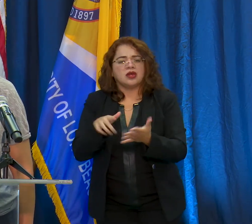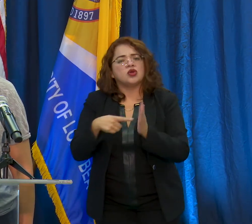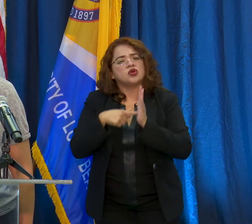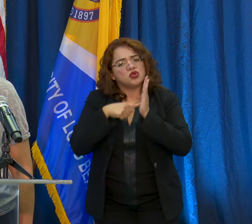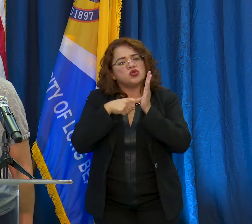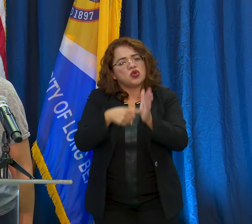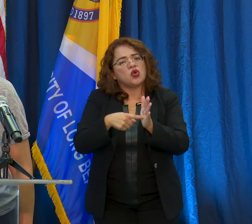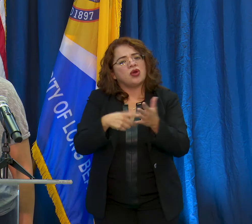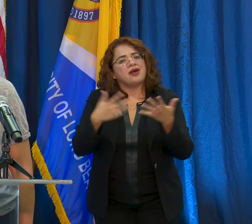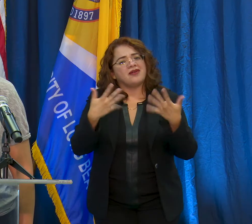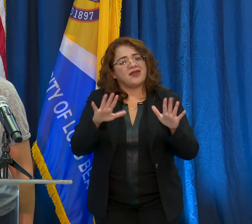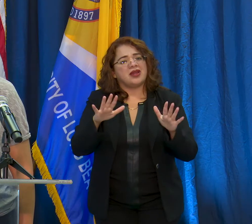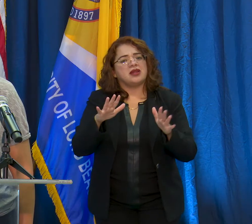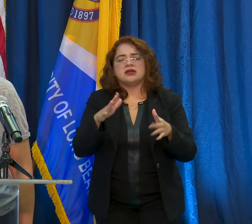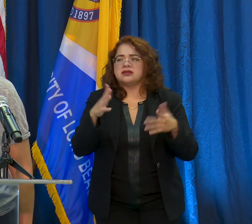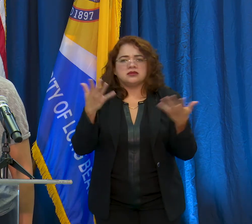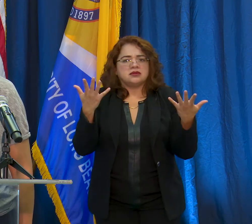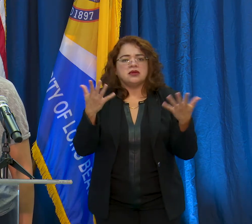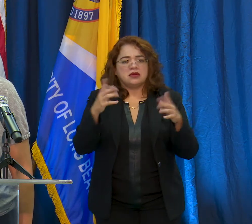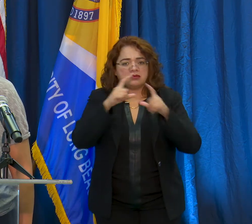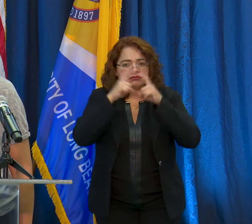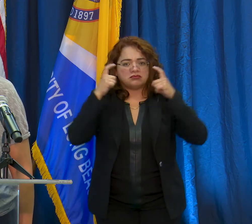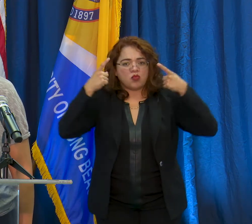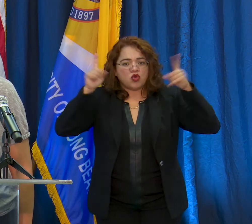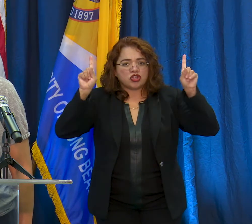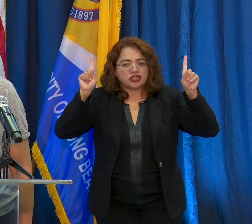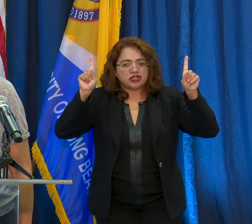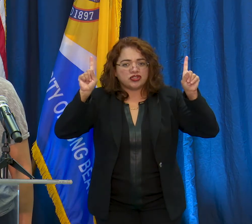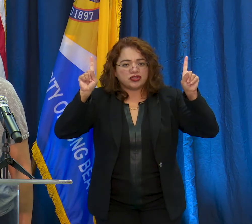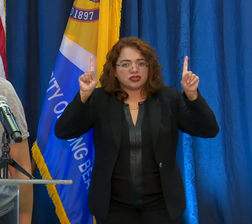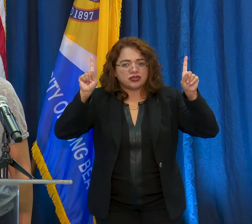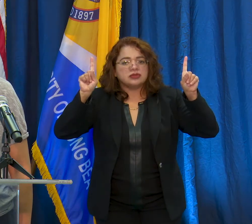wearing masks works. It's saving